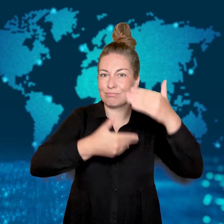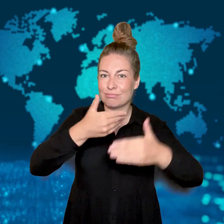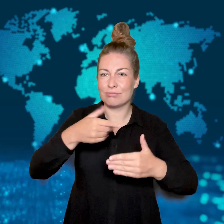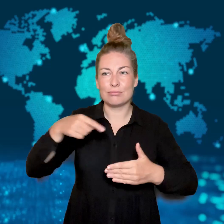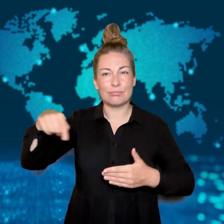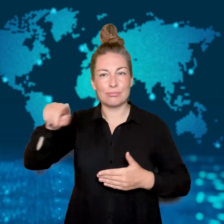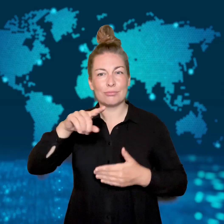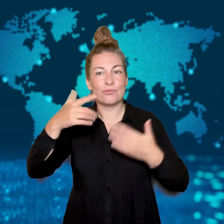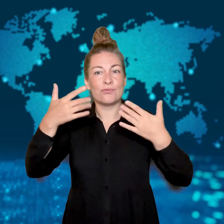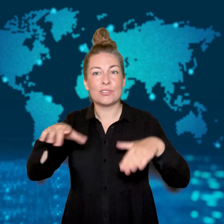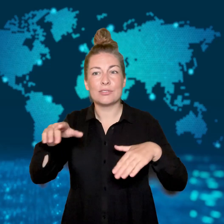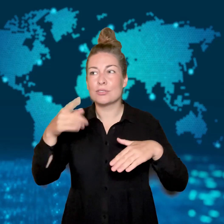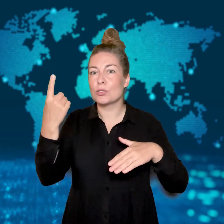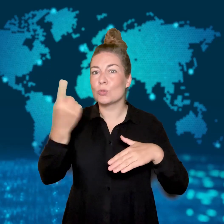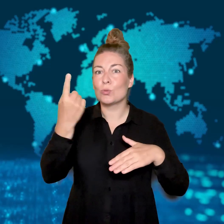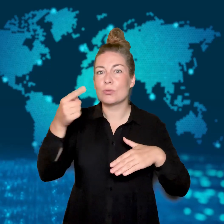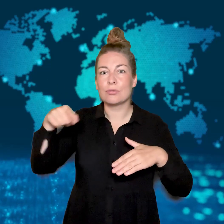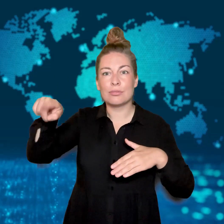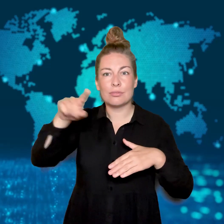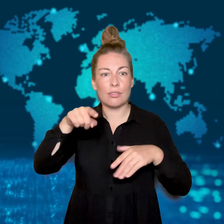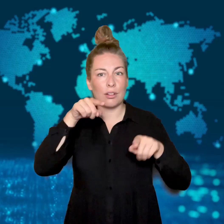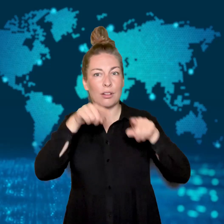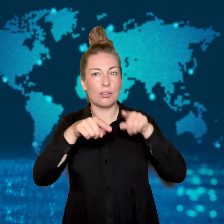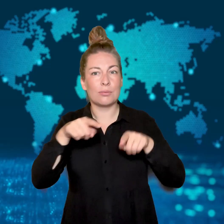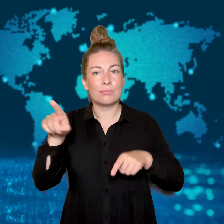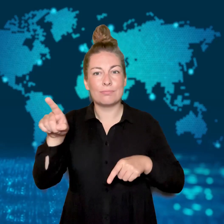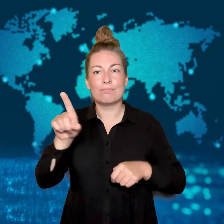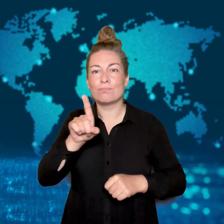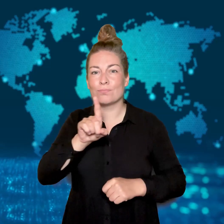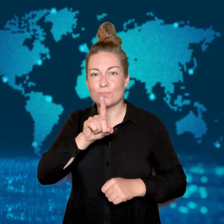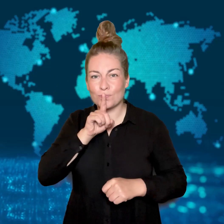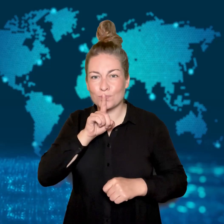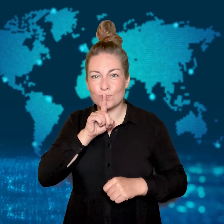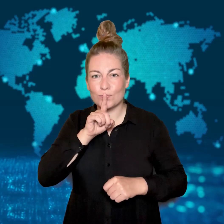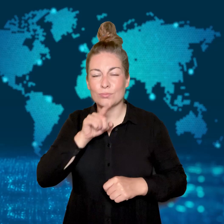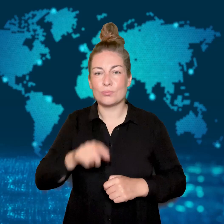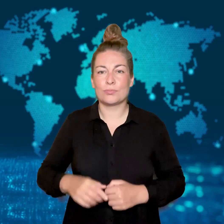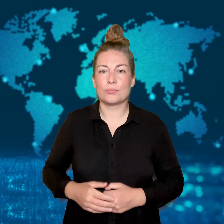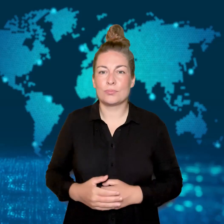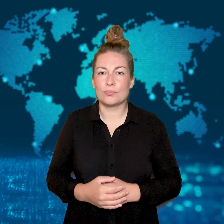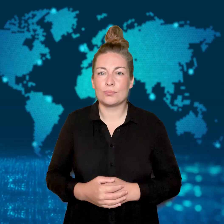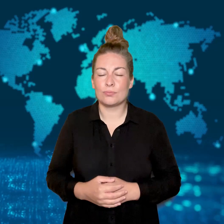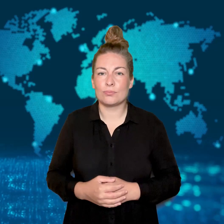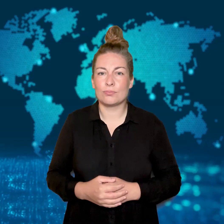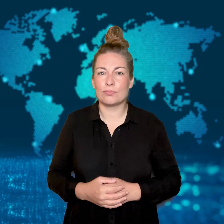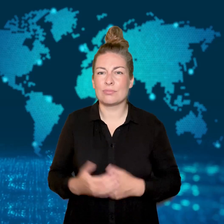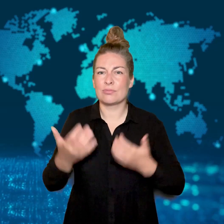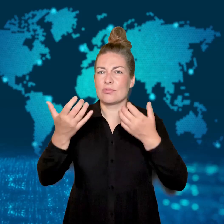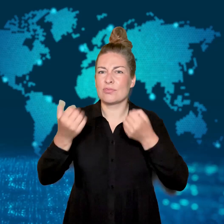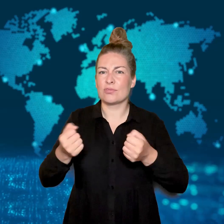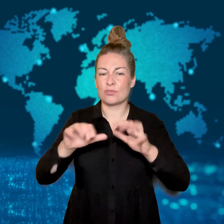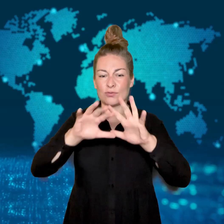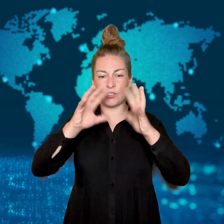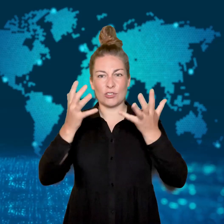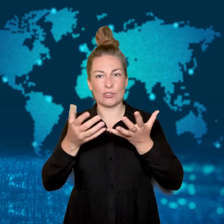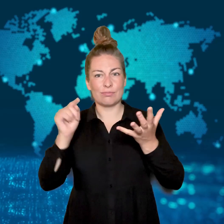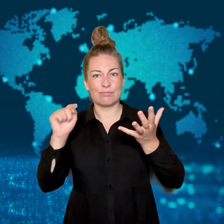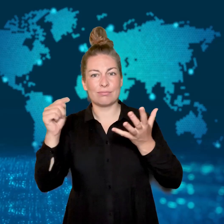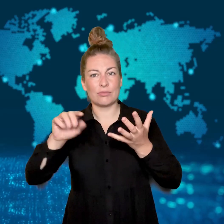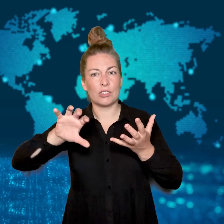Ukraine's efforts should "shut up."